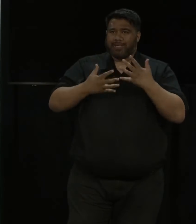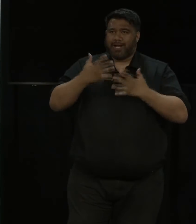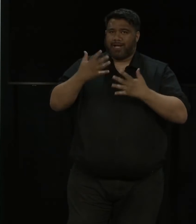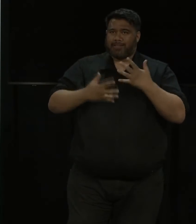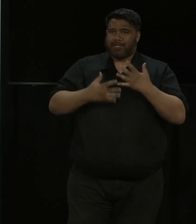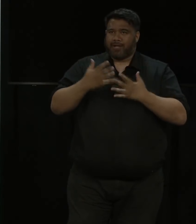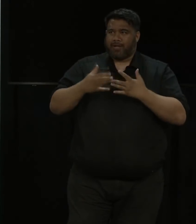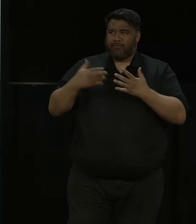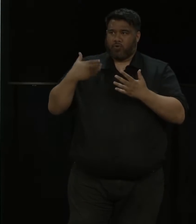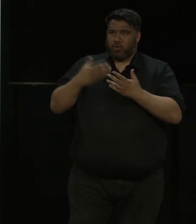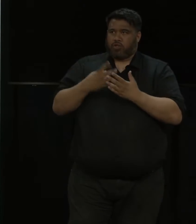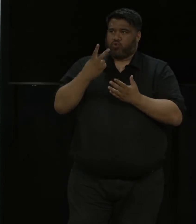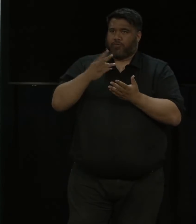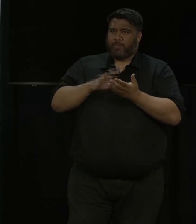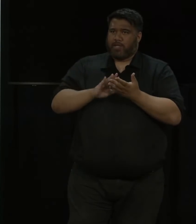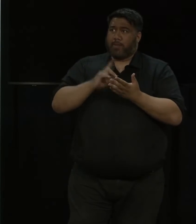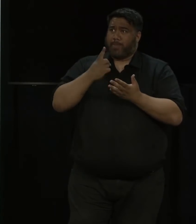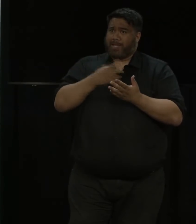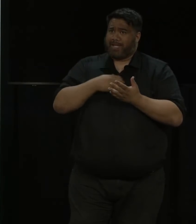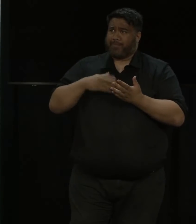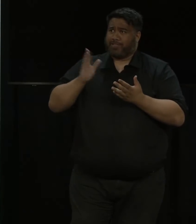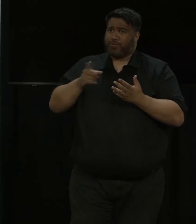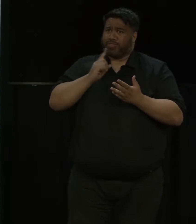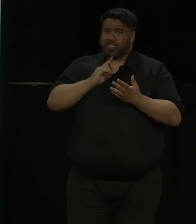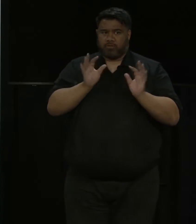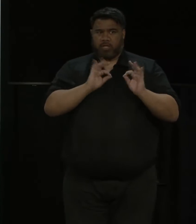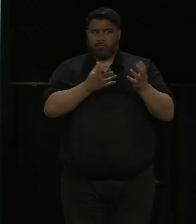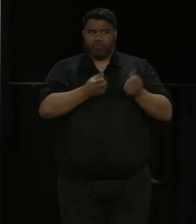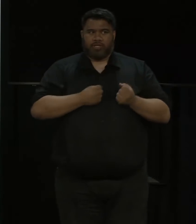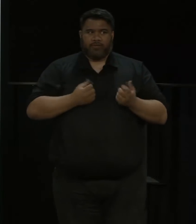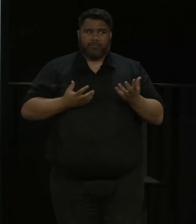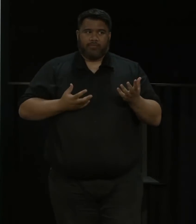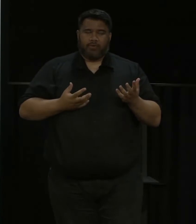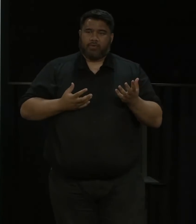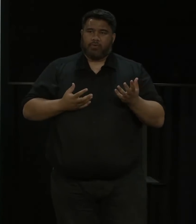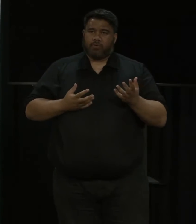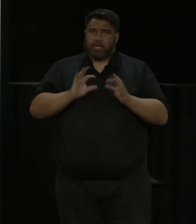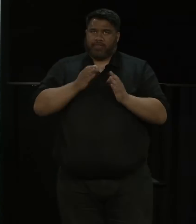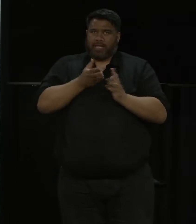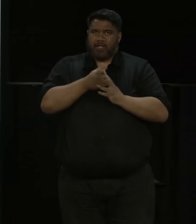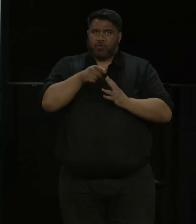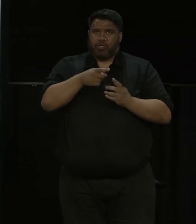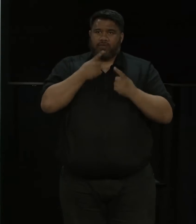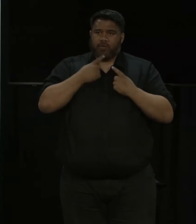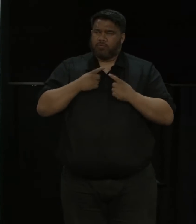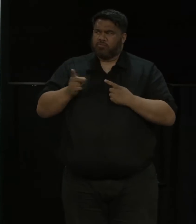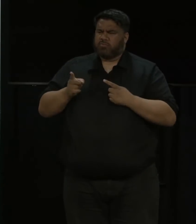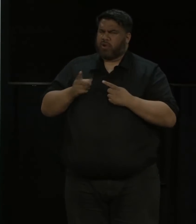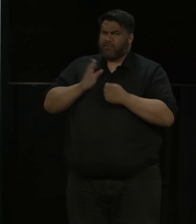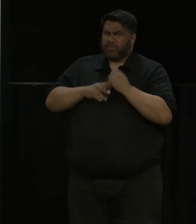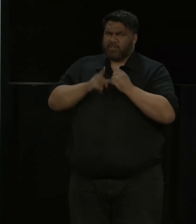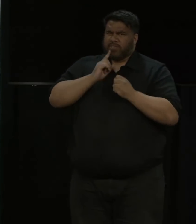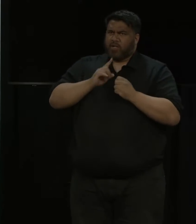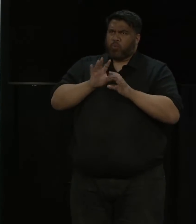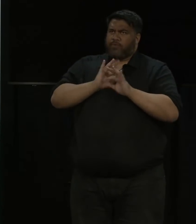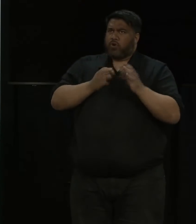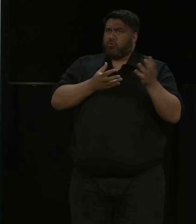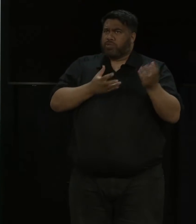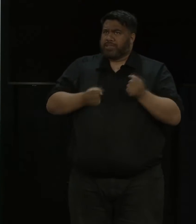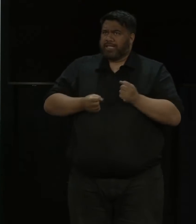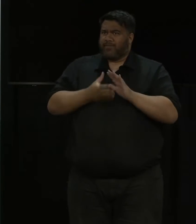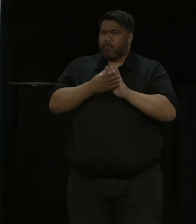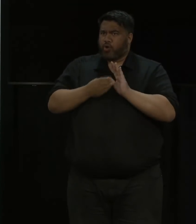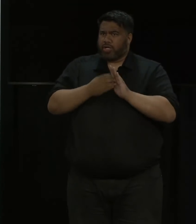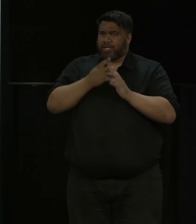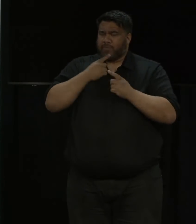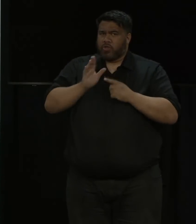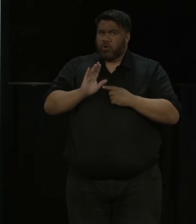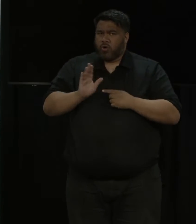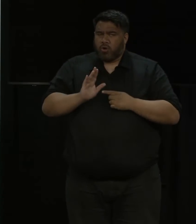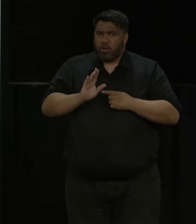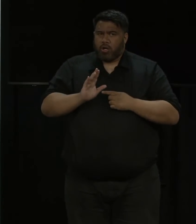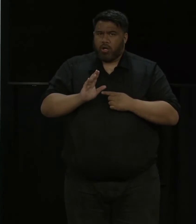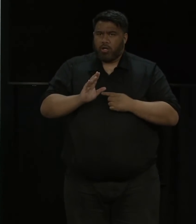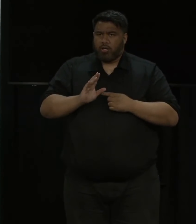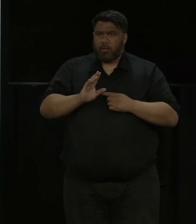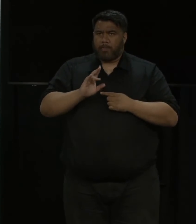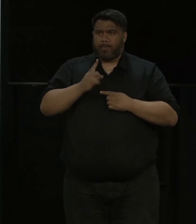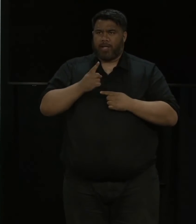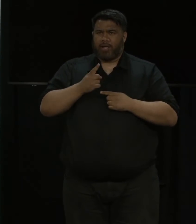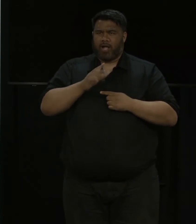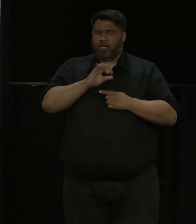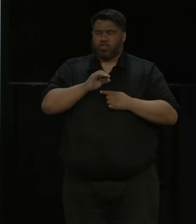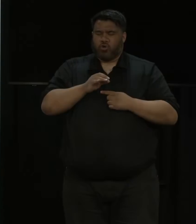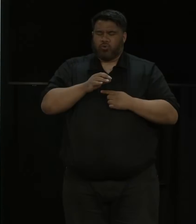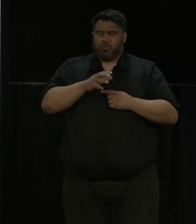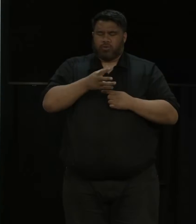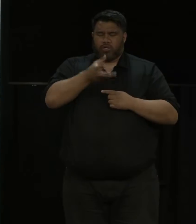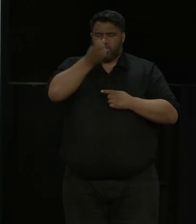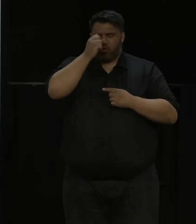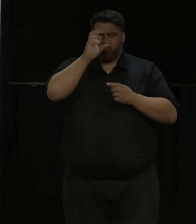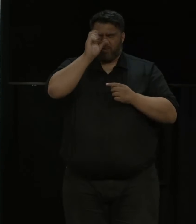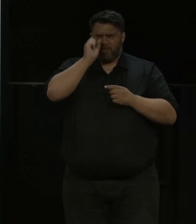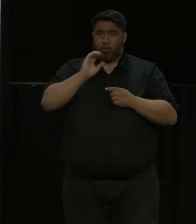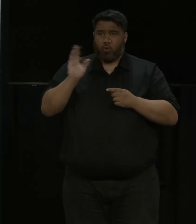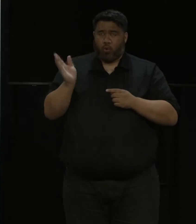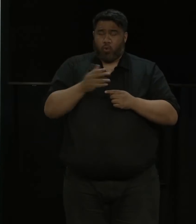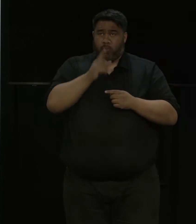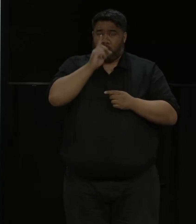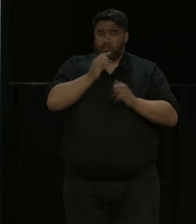see has been sending (SPEAKS TE